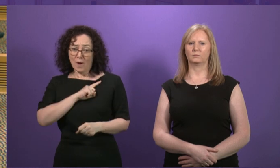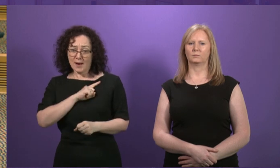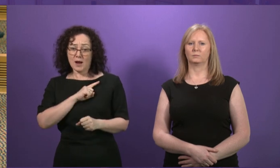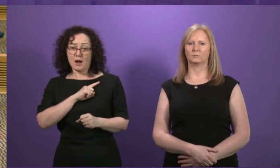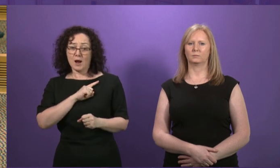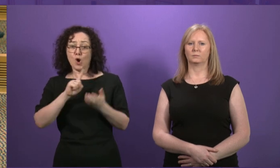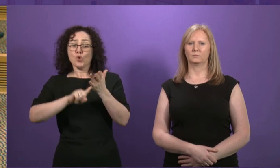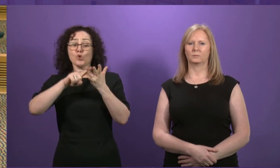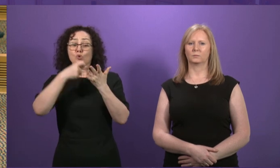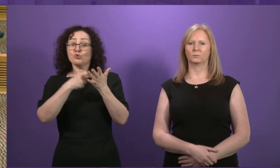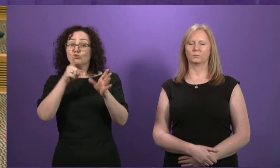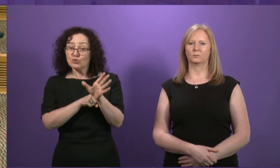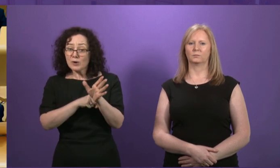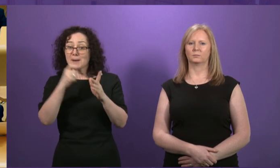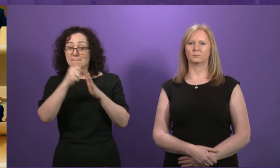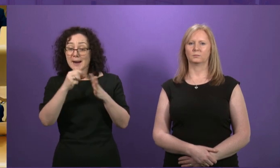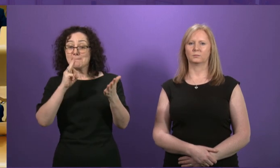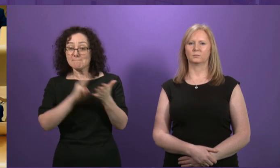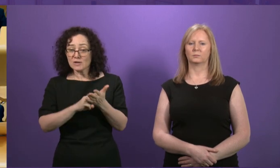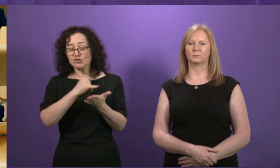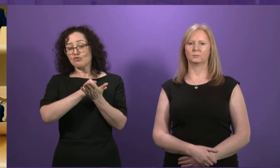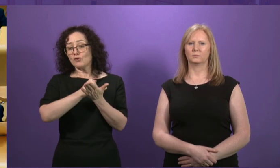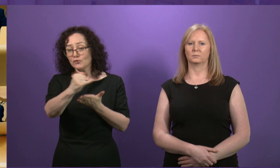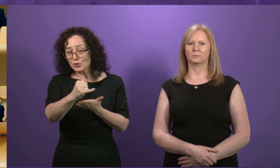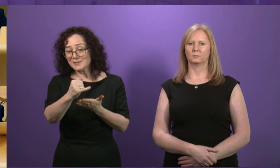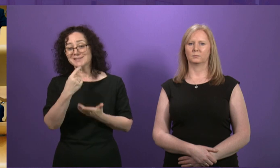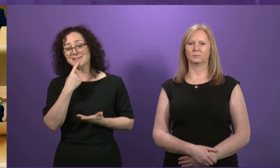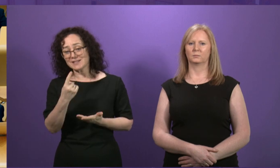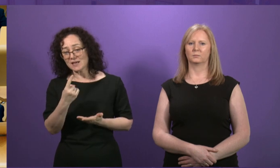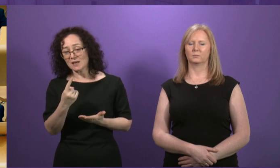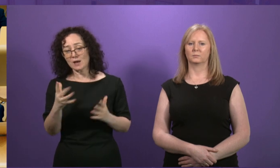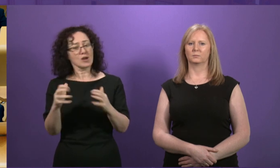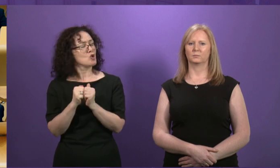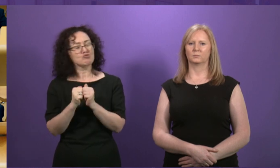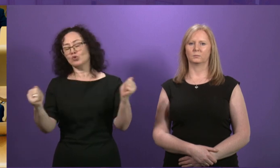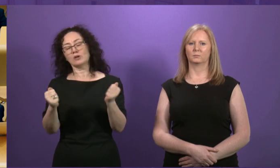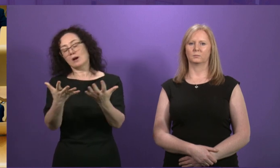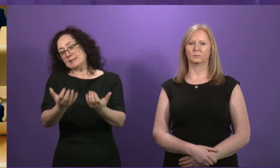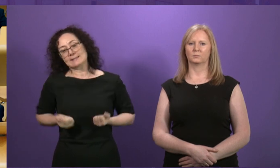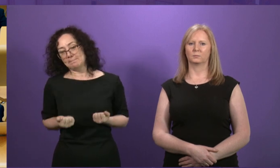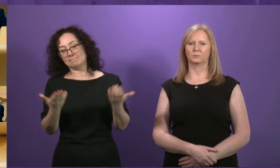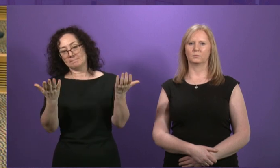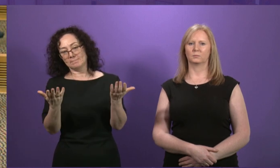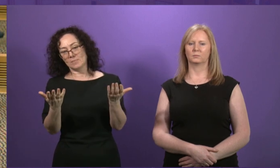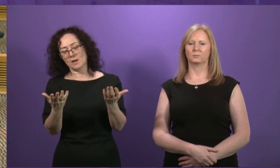to rule out a no-deal Brexit. It is shameful that the Scottish Conservatives have not demanded that she do so.